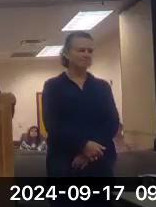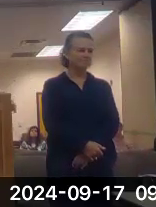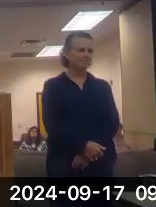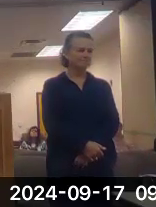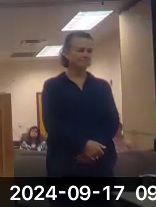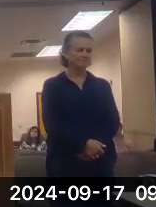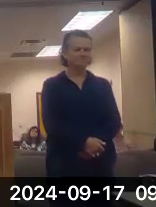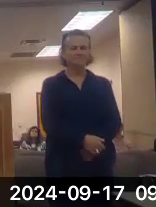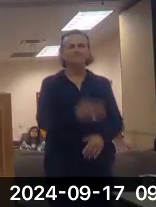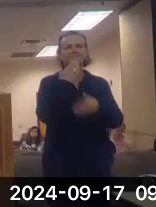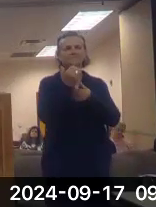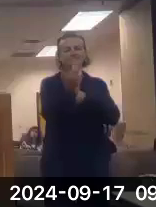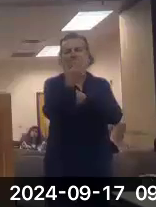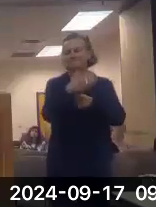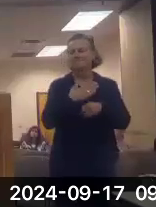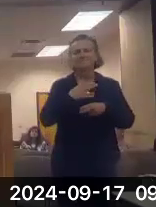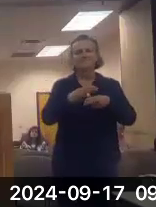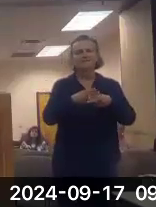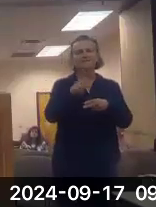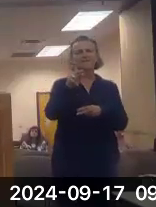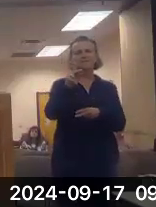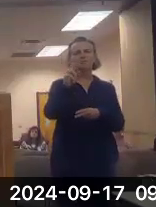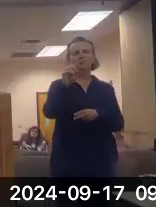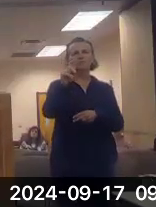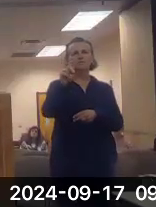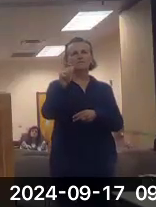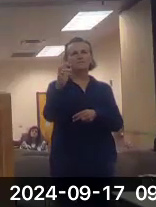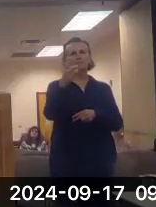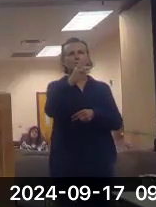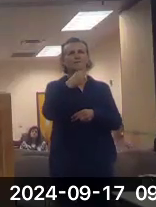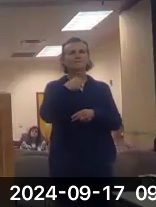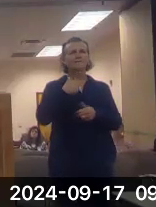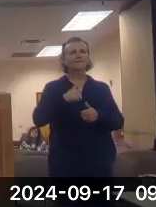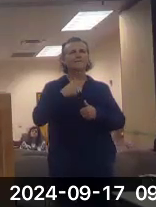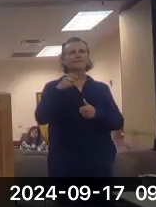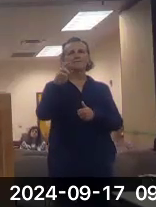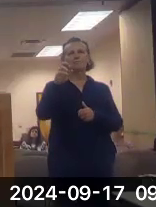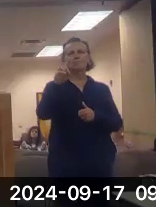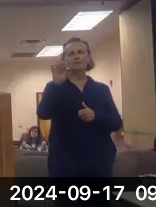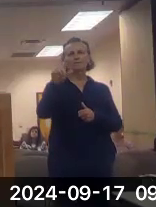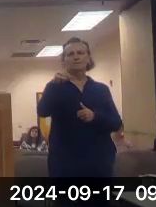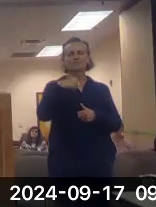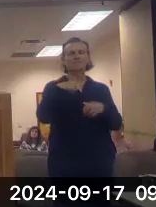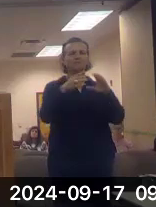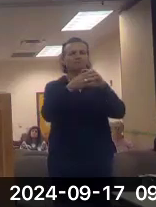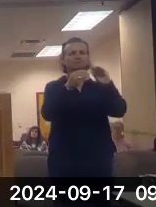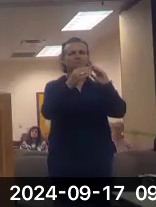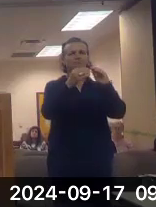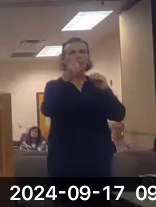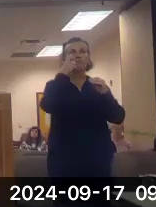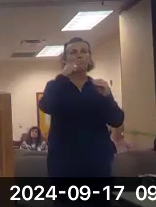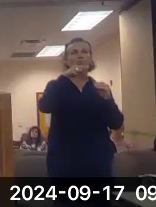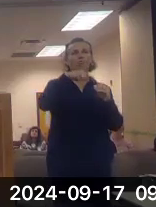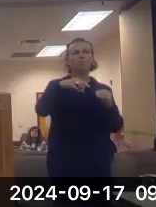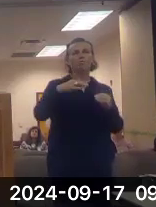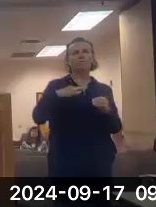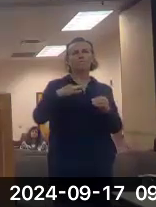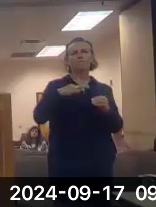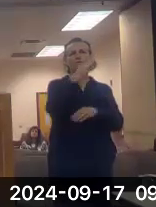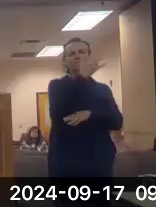Reginald Parson: Good morning. My name is Krista West. I'm a resident of Reid Field, and I'm here today to present comments on behalf of the Maine Forest Products Council.